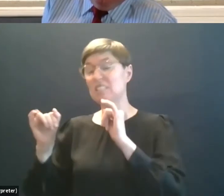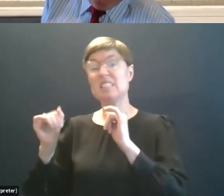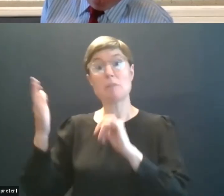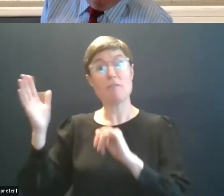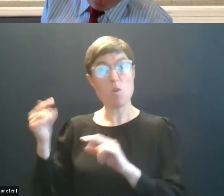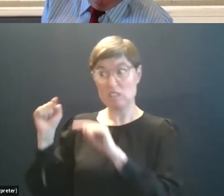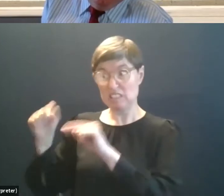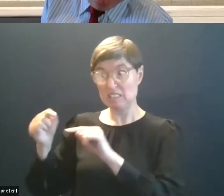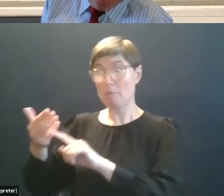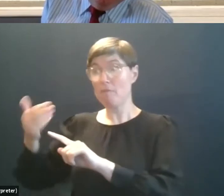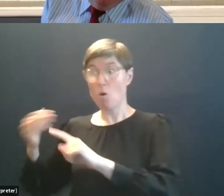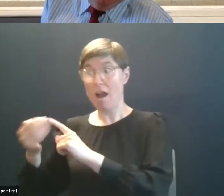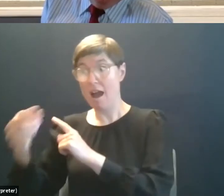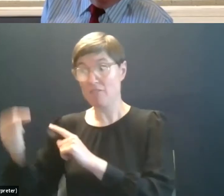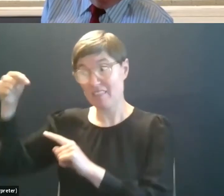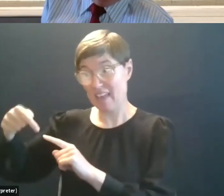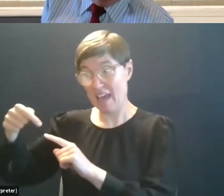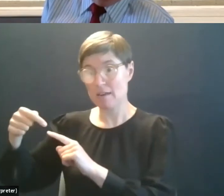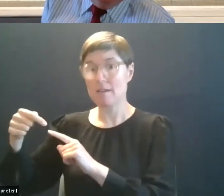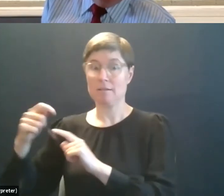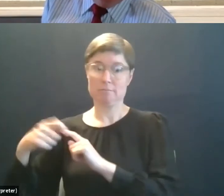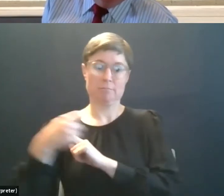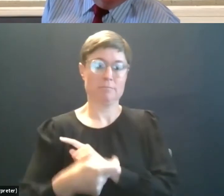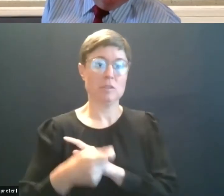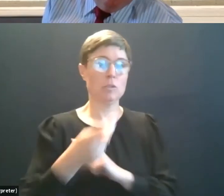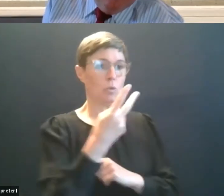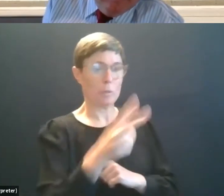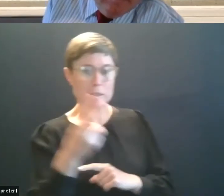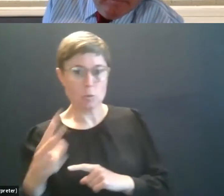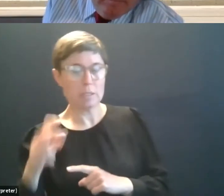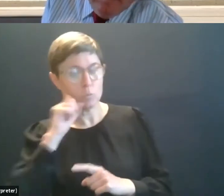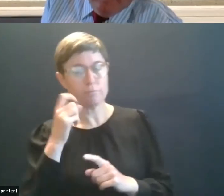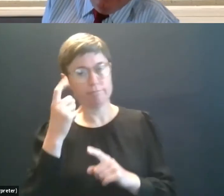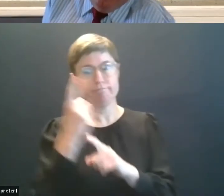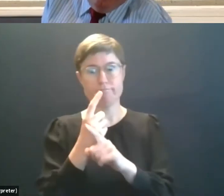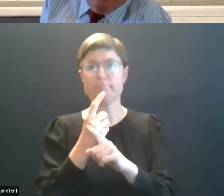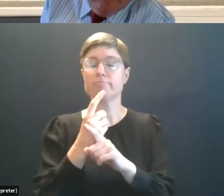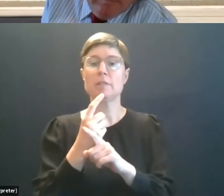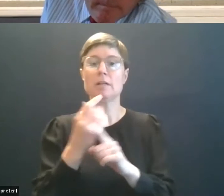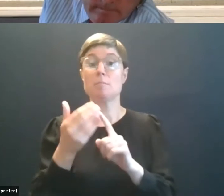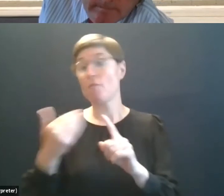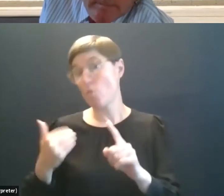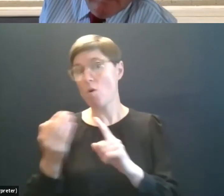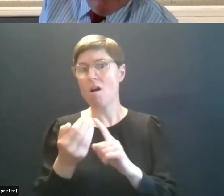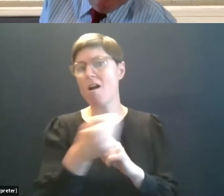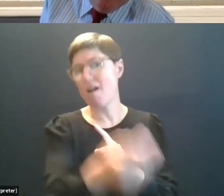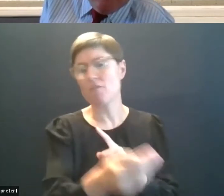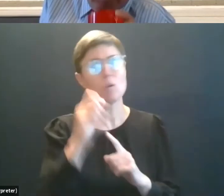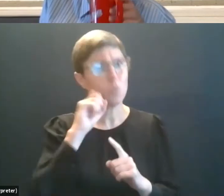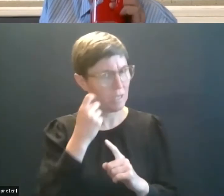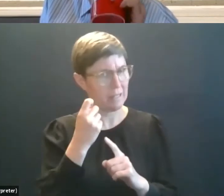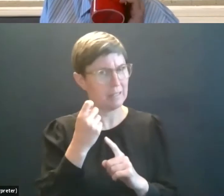we will forever talk about before 2020 and after 2020. Exactly what difference 2020 is